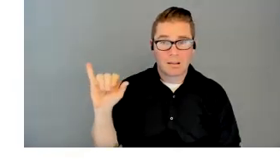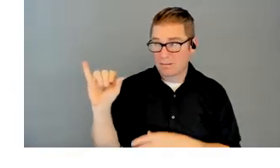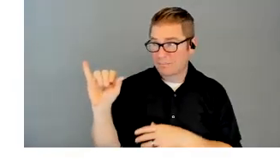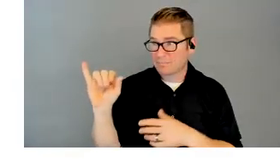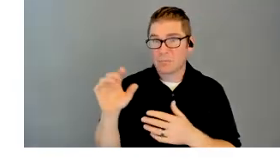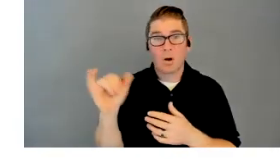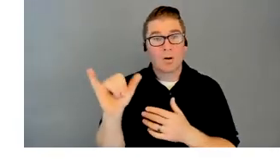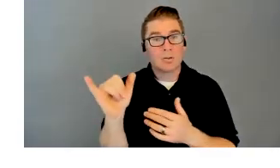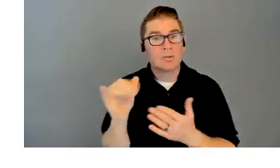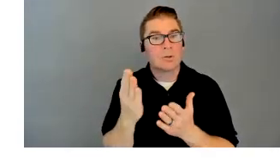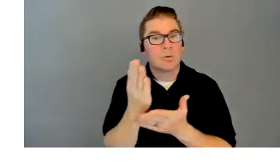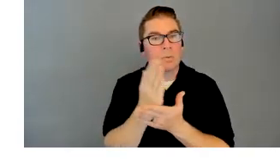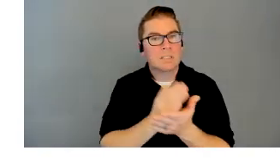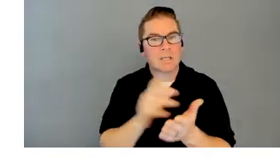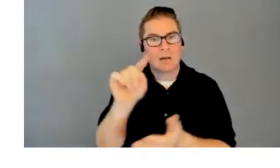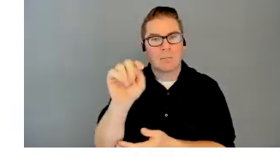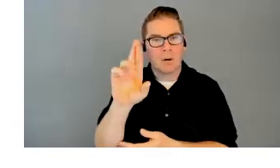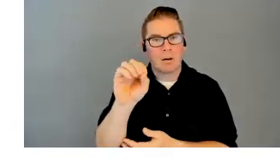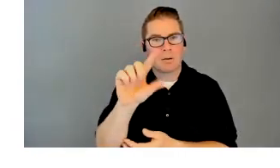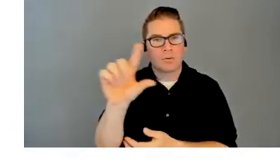in discussion boards or assignment boards online.